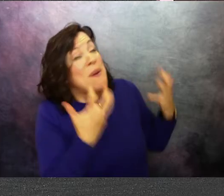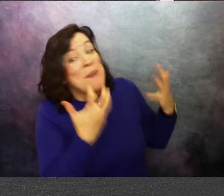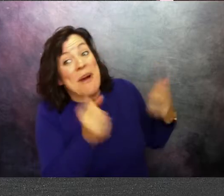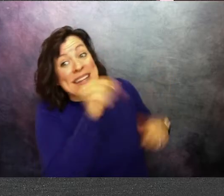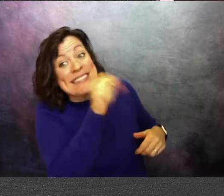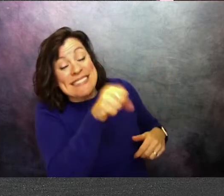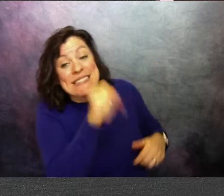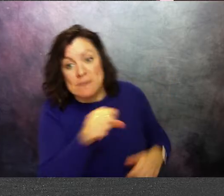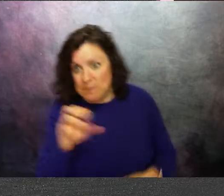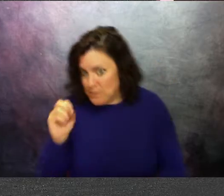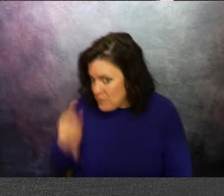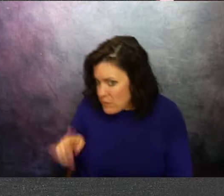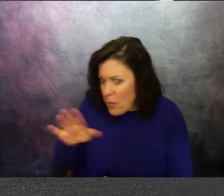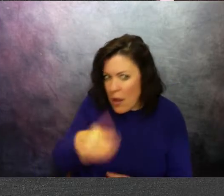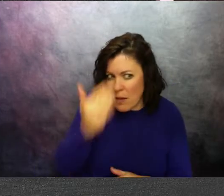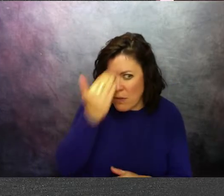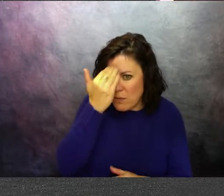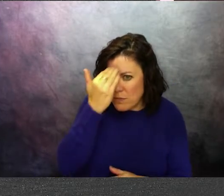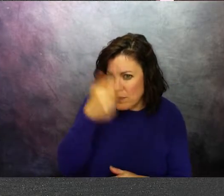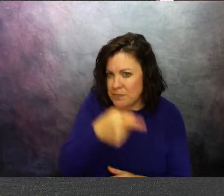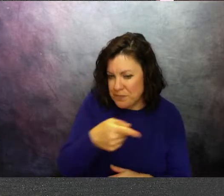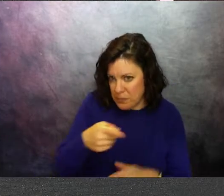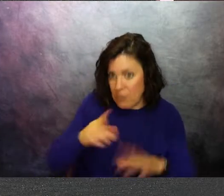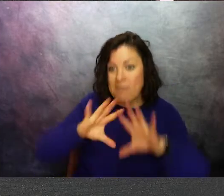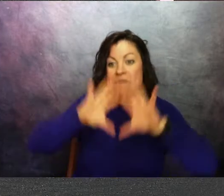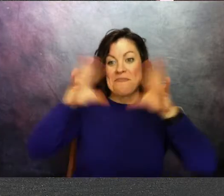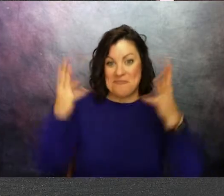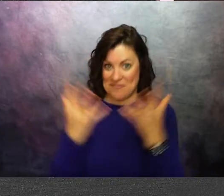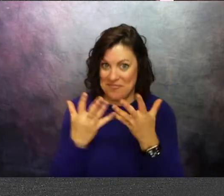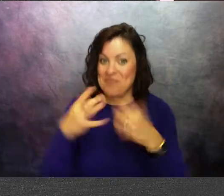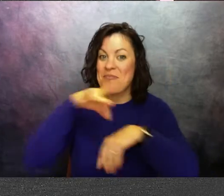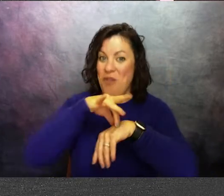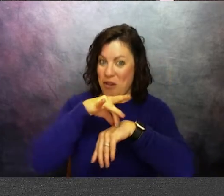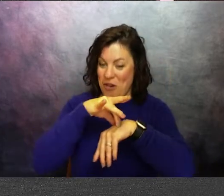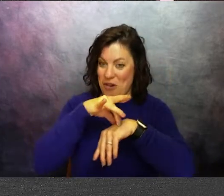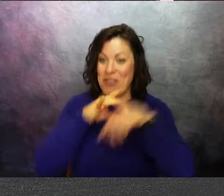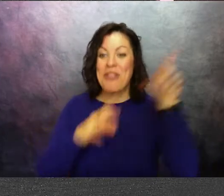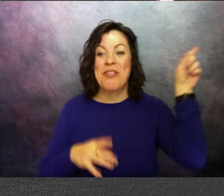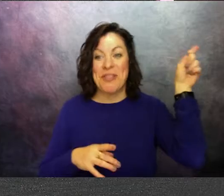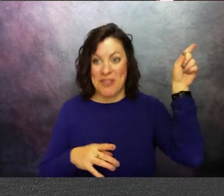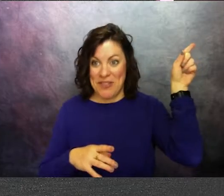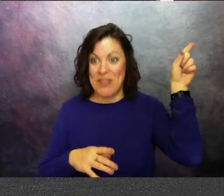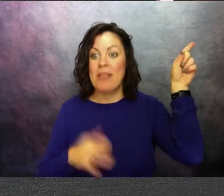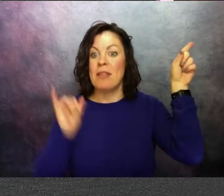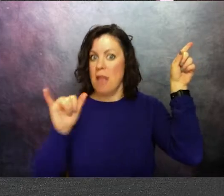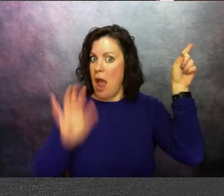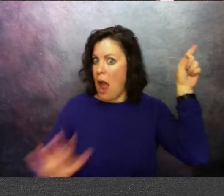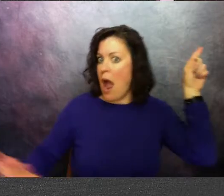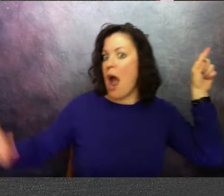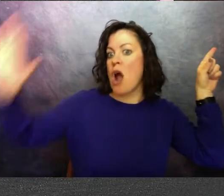Yeah. I know this one. This is our planet in outer space. It's earth.